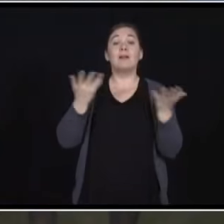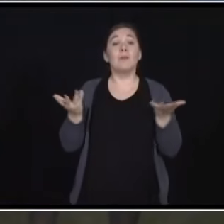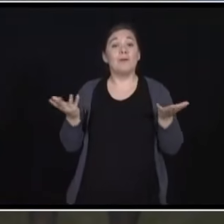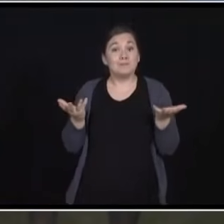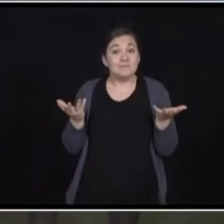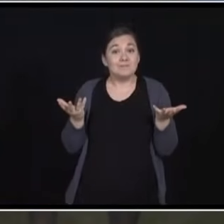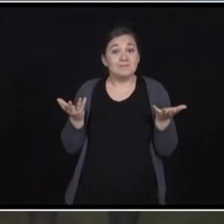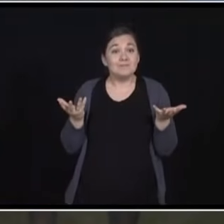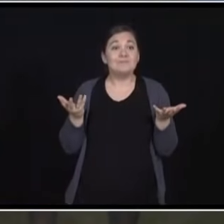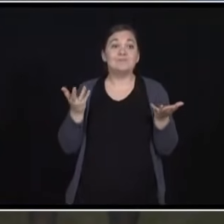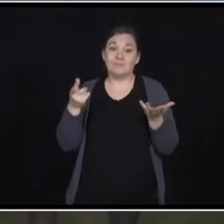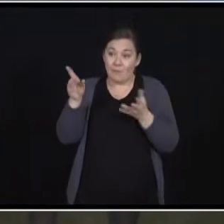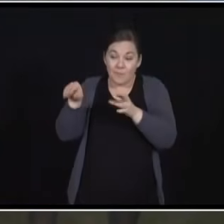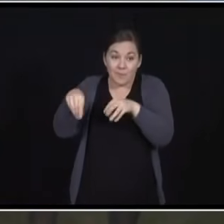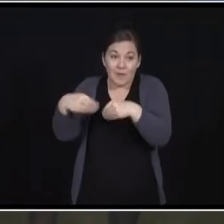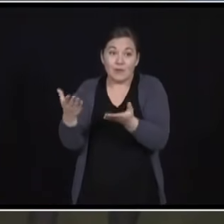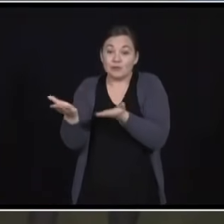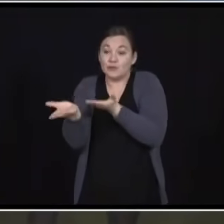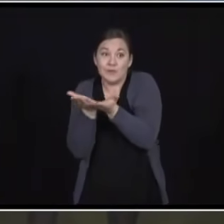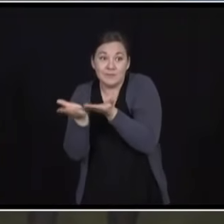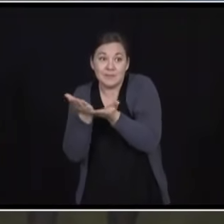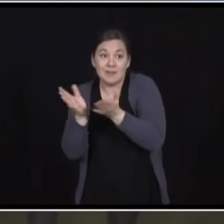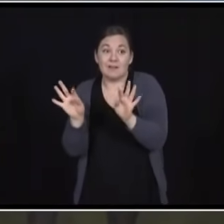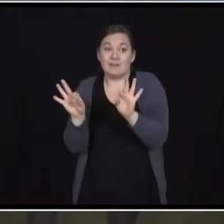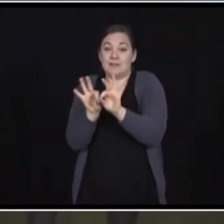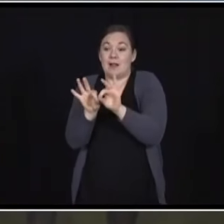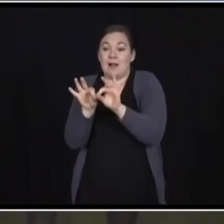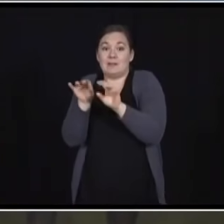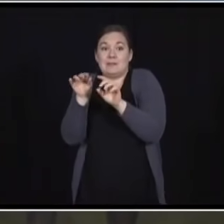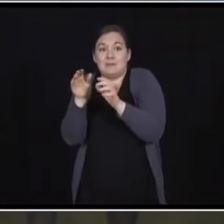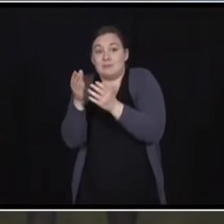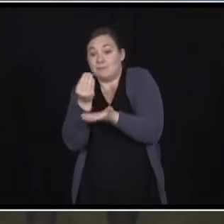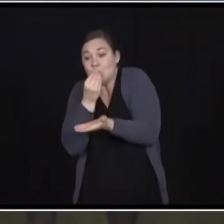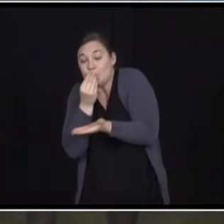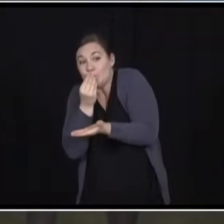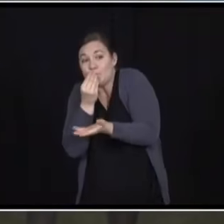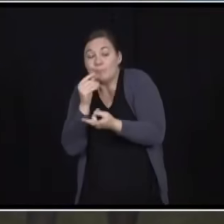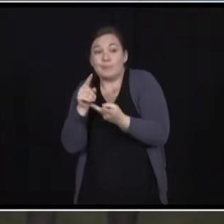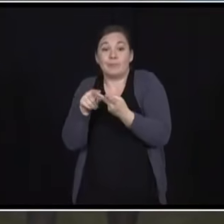If a large store it -- is open it would be because